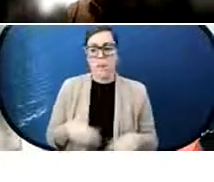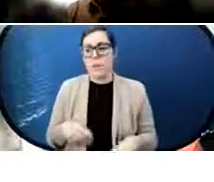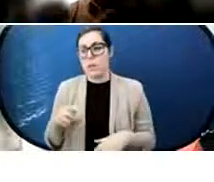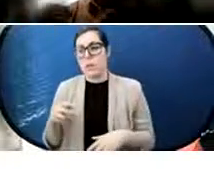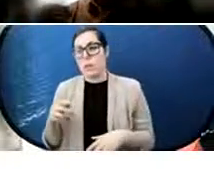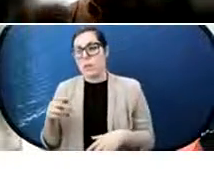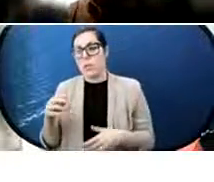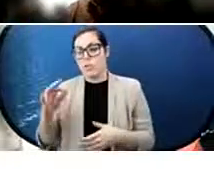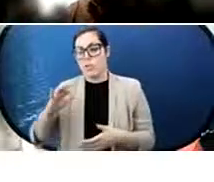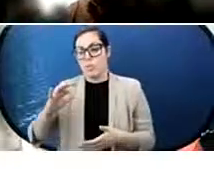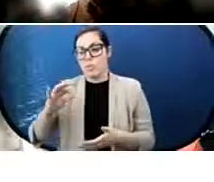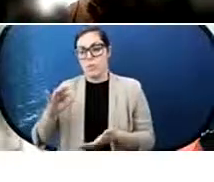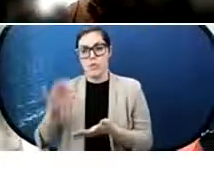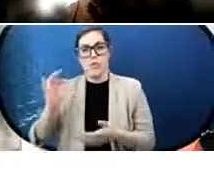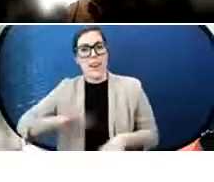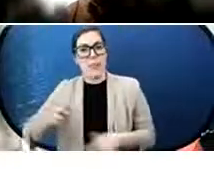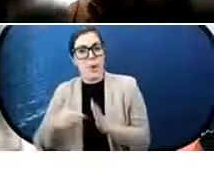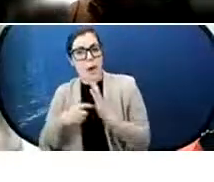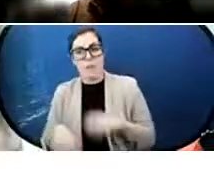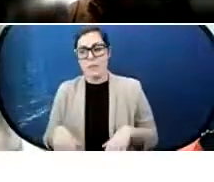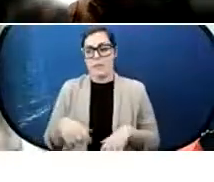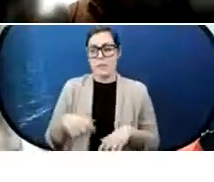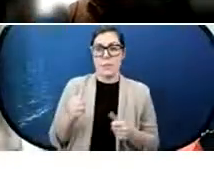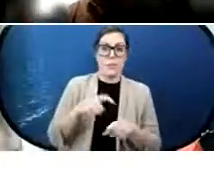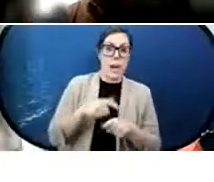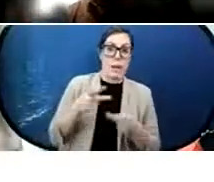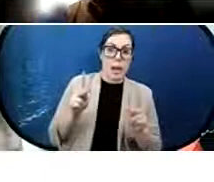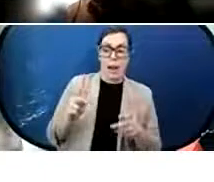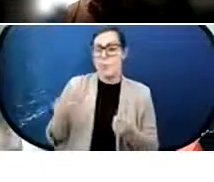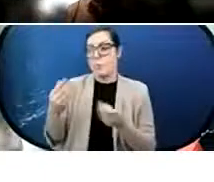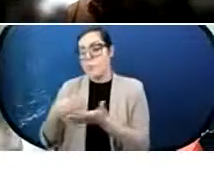how much money you have, all that but there's also a lot of aspects when you study abroad